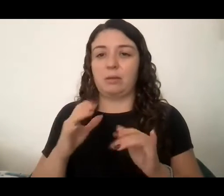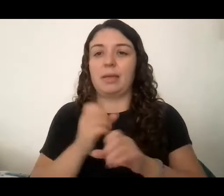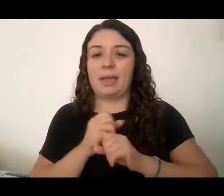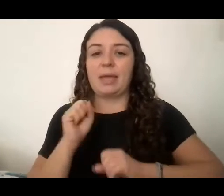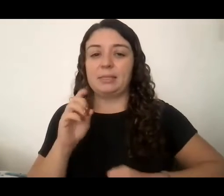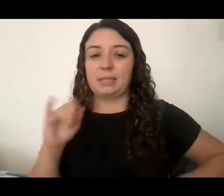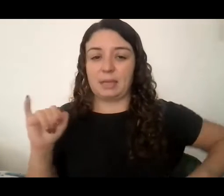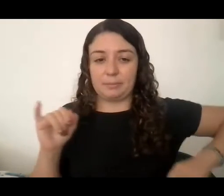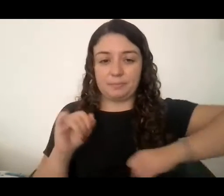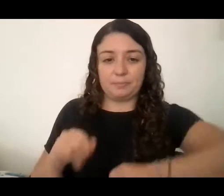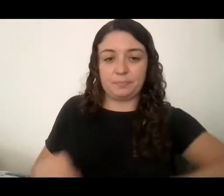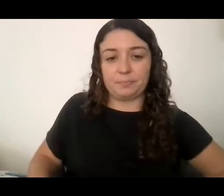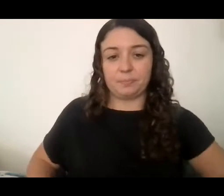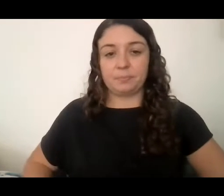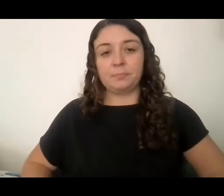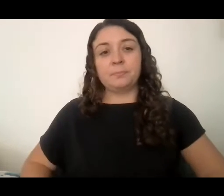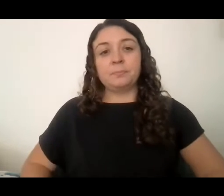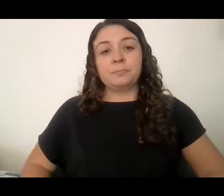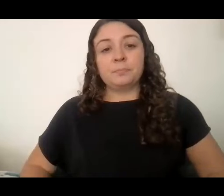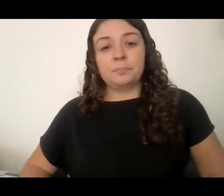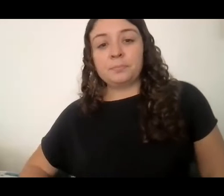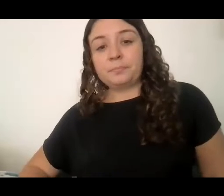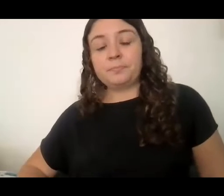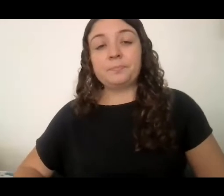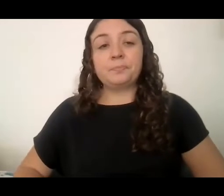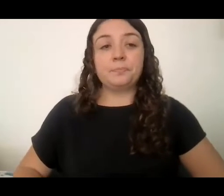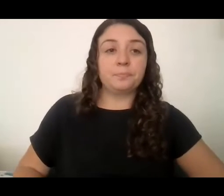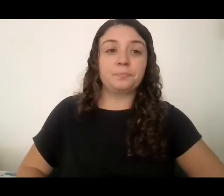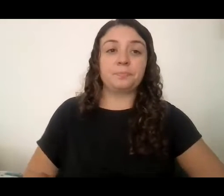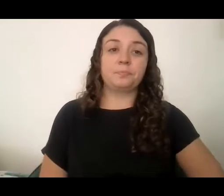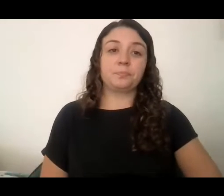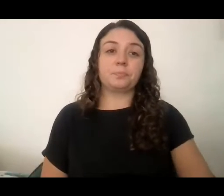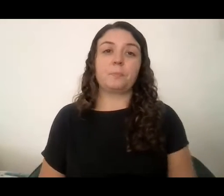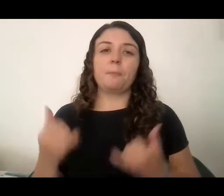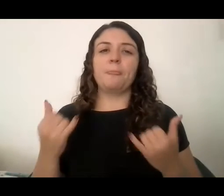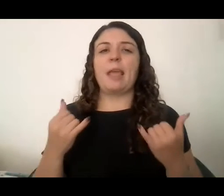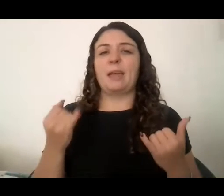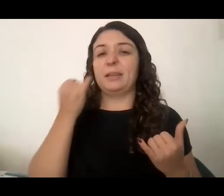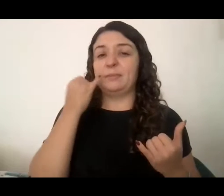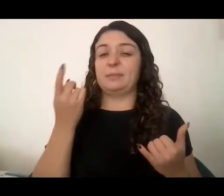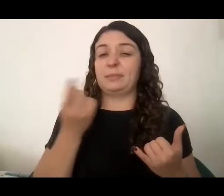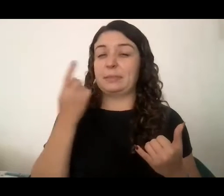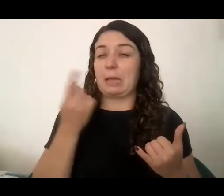Where this whole system doesn't work so great is where a person's projecting to have really high